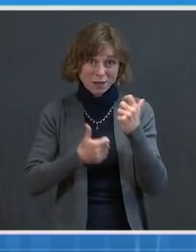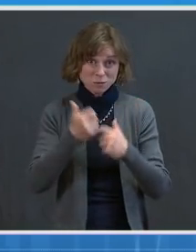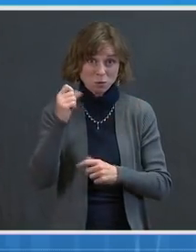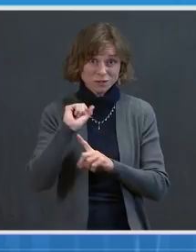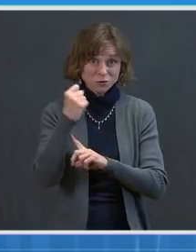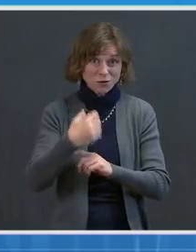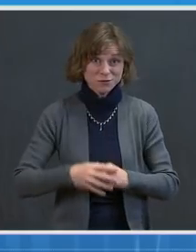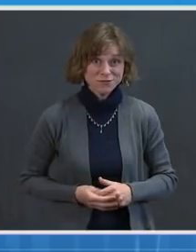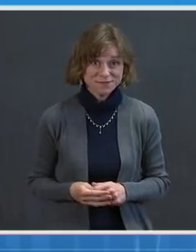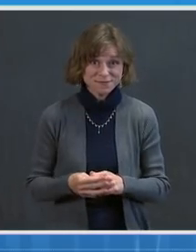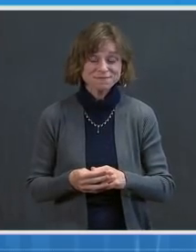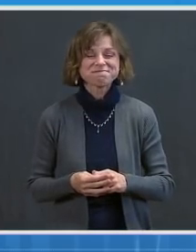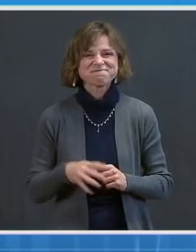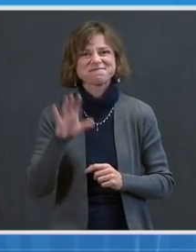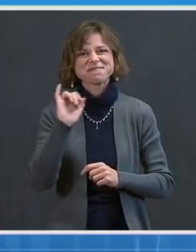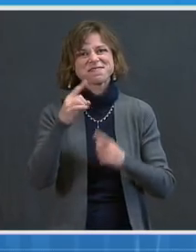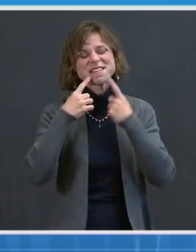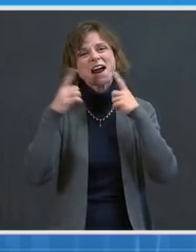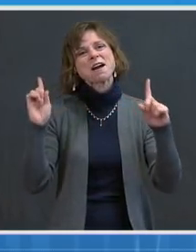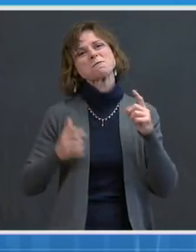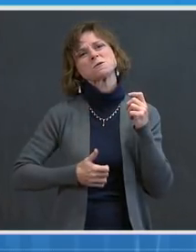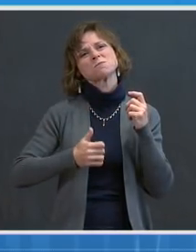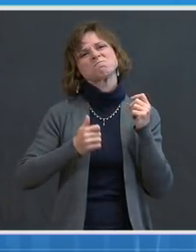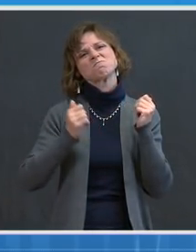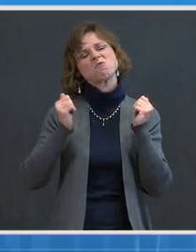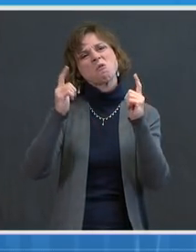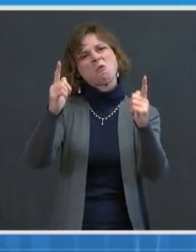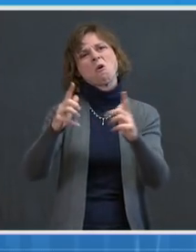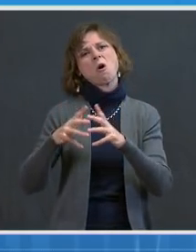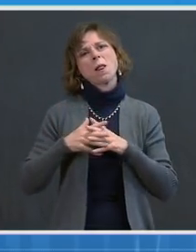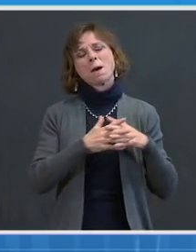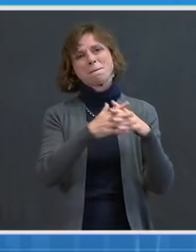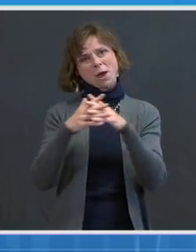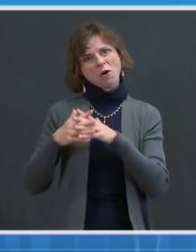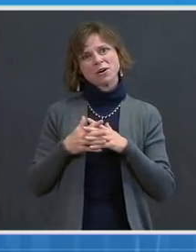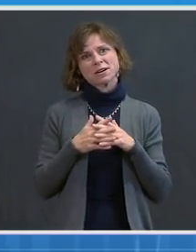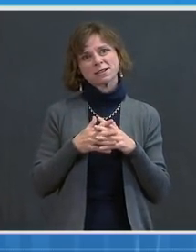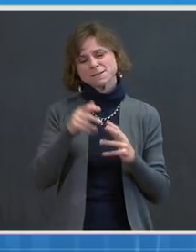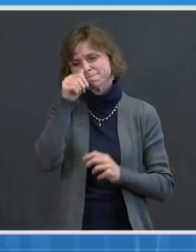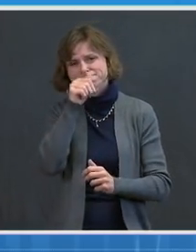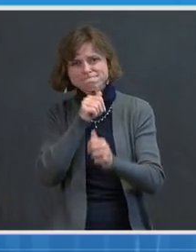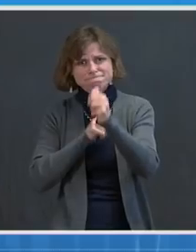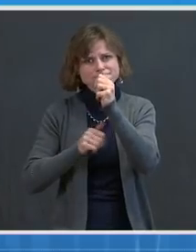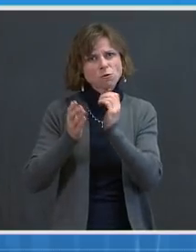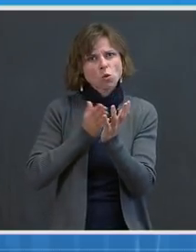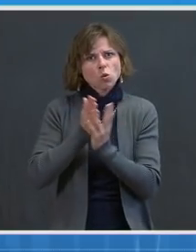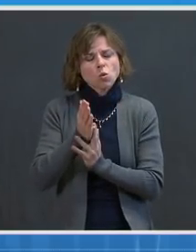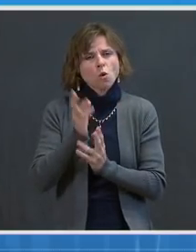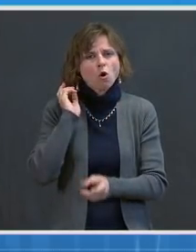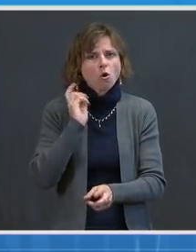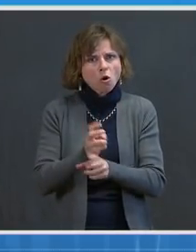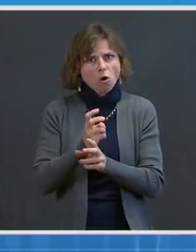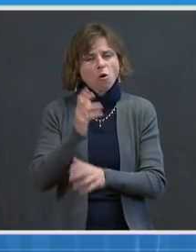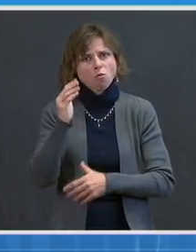This is an accomplishment every American going through the difficult process of waiting for the vaccine can take pride in.